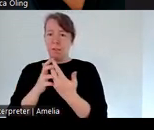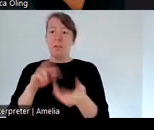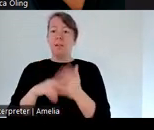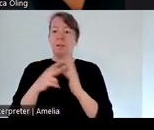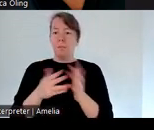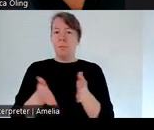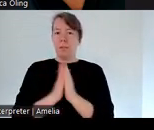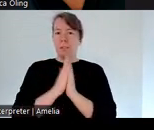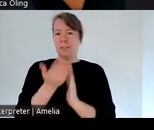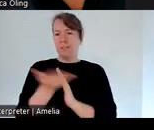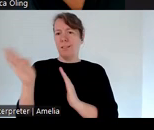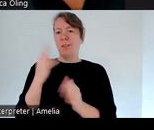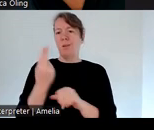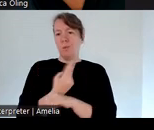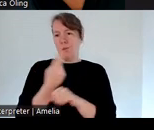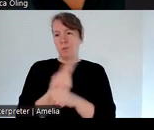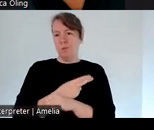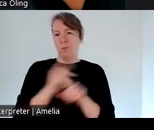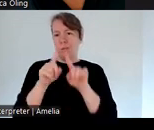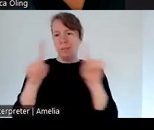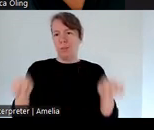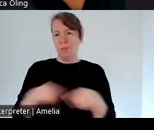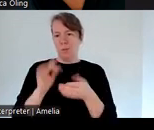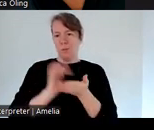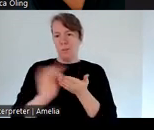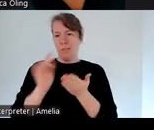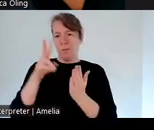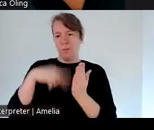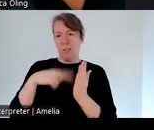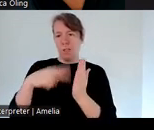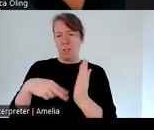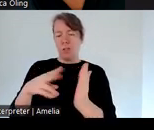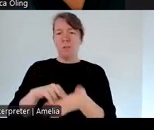knowing that a novice screen reader user is not going to be able to do the level of testing